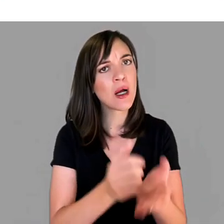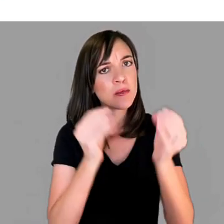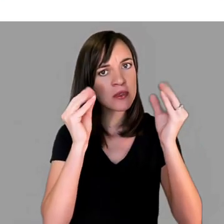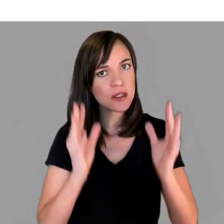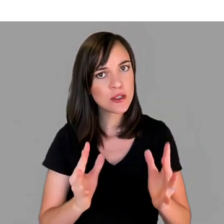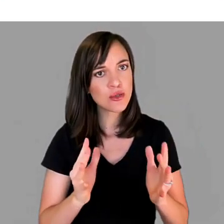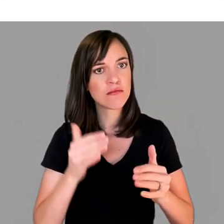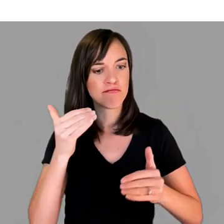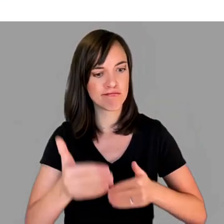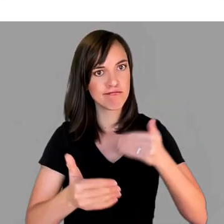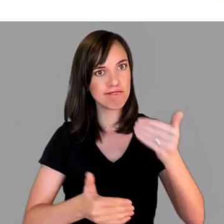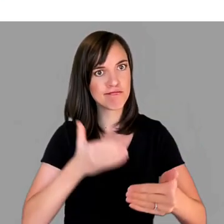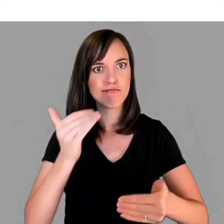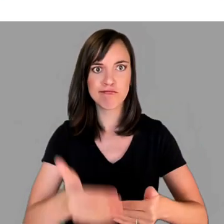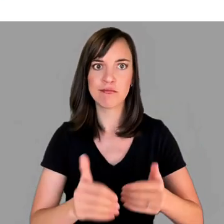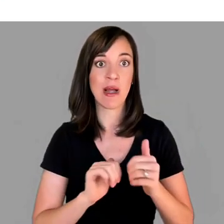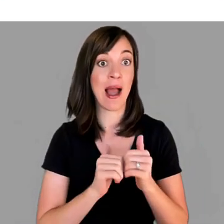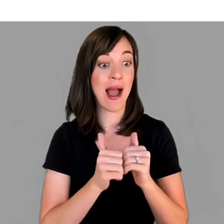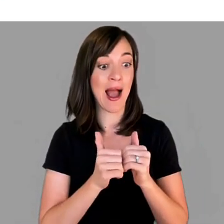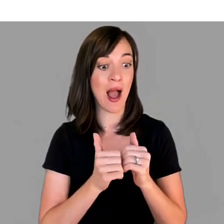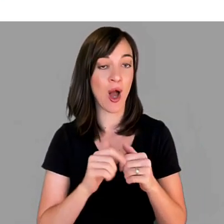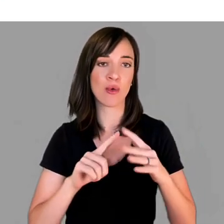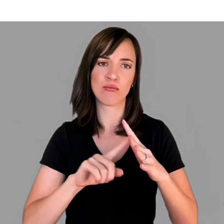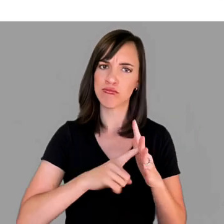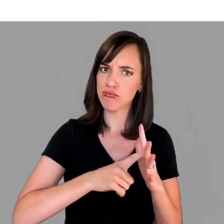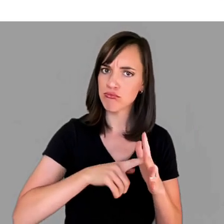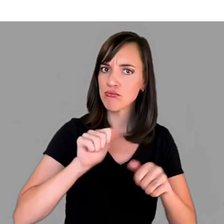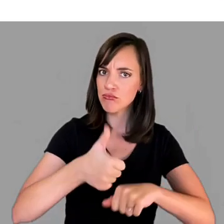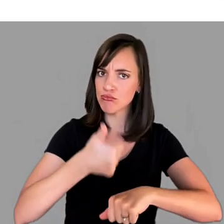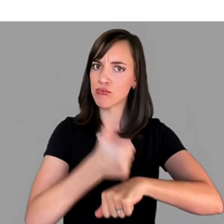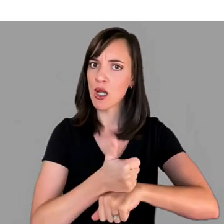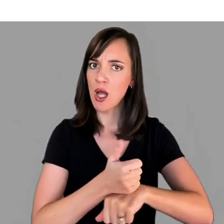The indicators for flexible groupings can provide teachers with step-by-step